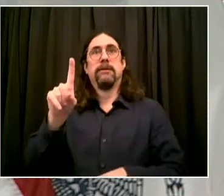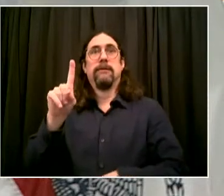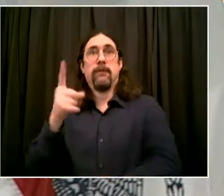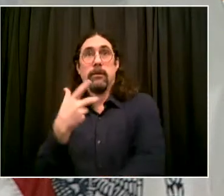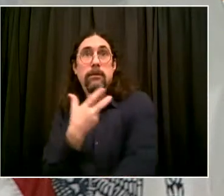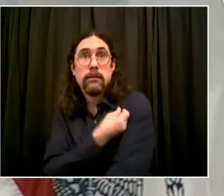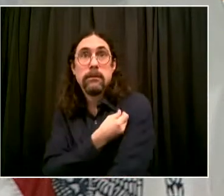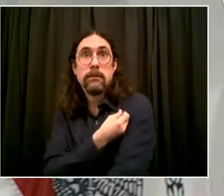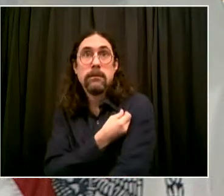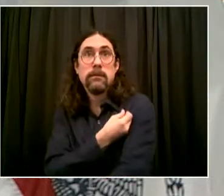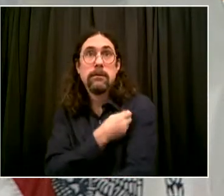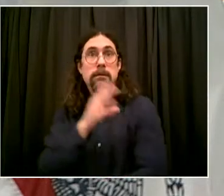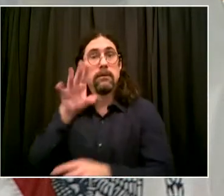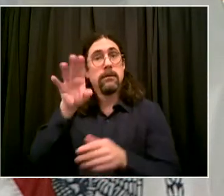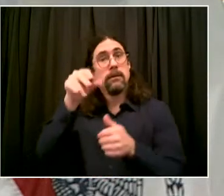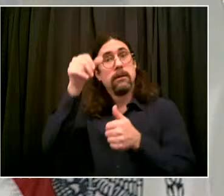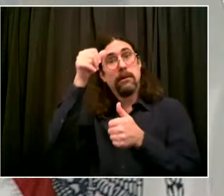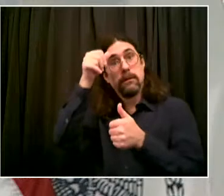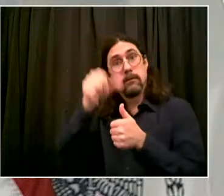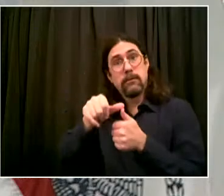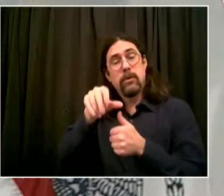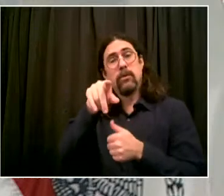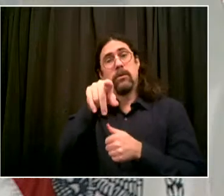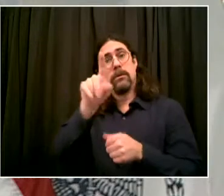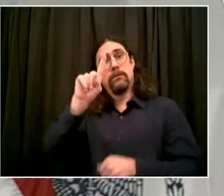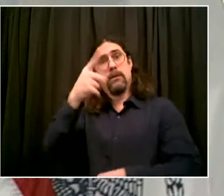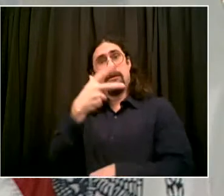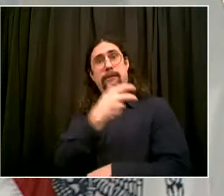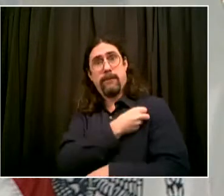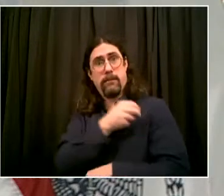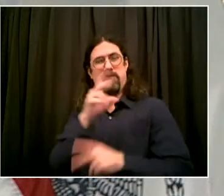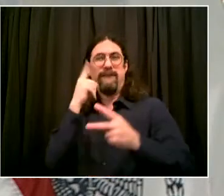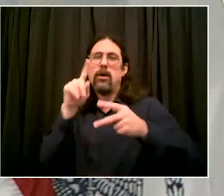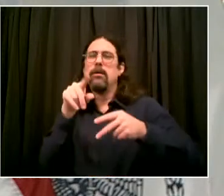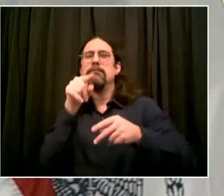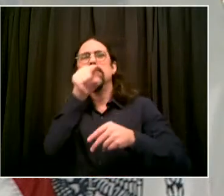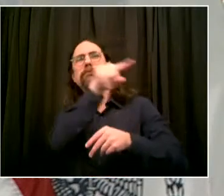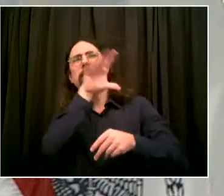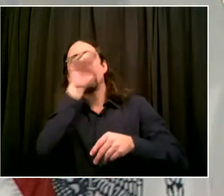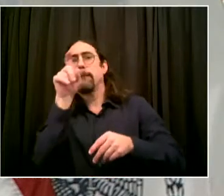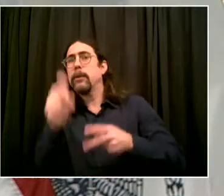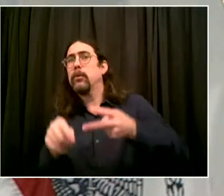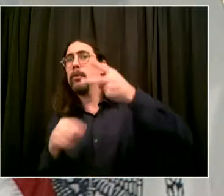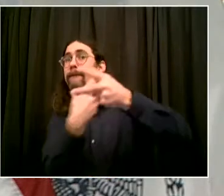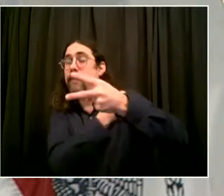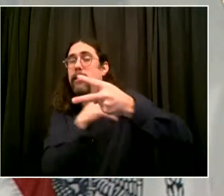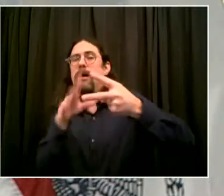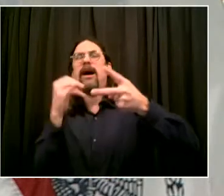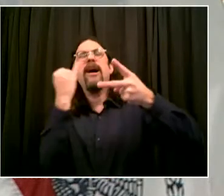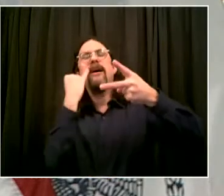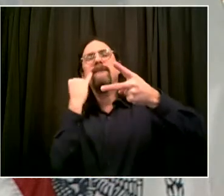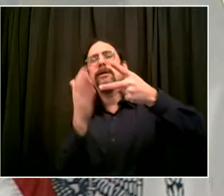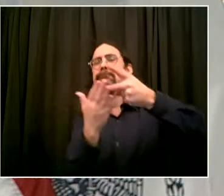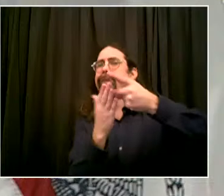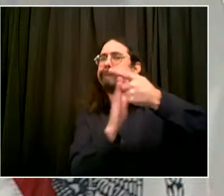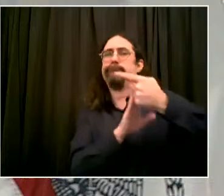50% IS BETTER THAN NONE <! THE LEAST. I DON'T THINK IT'S RIGHT TO